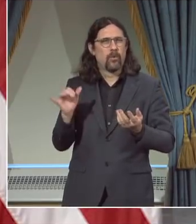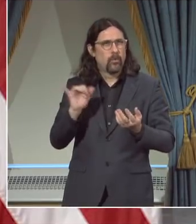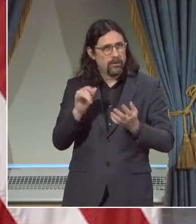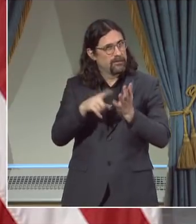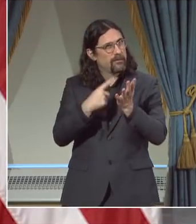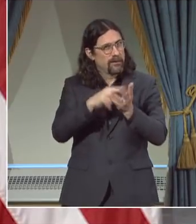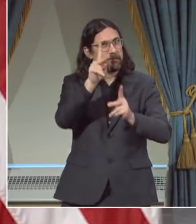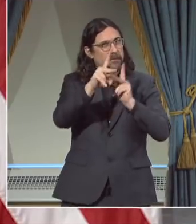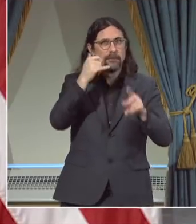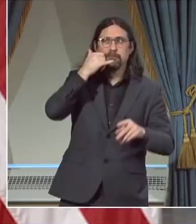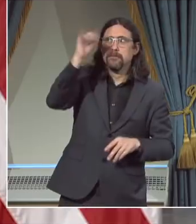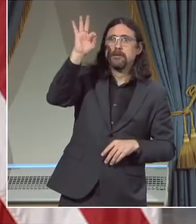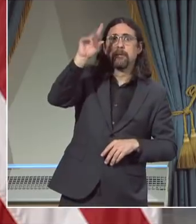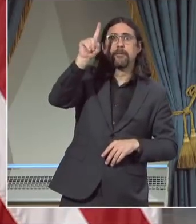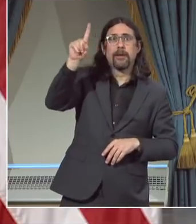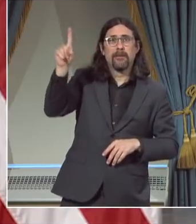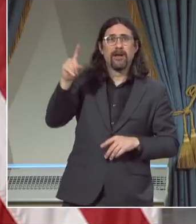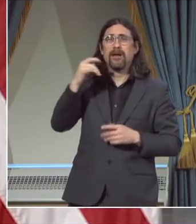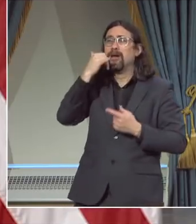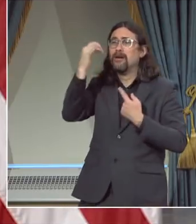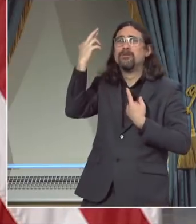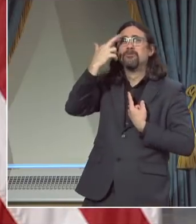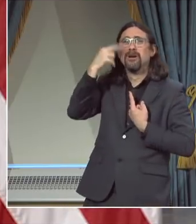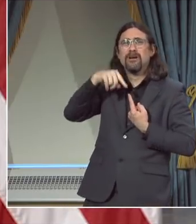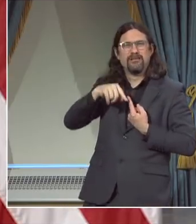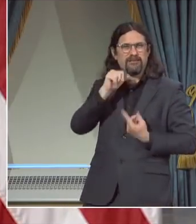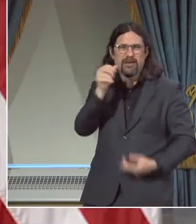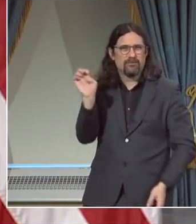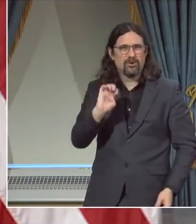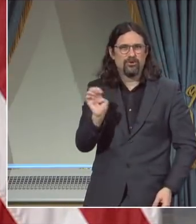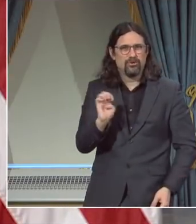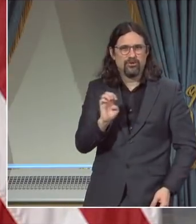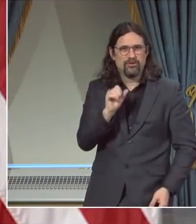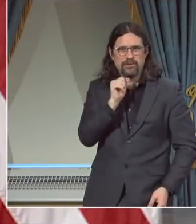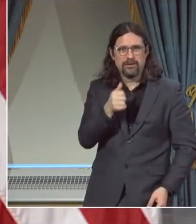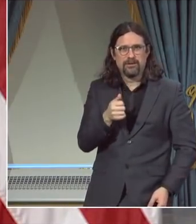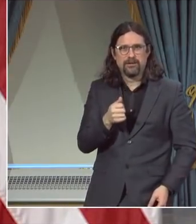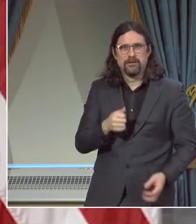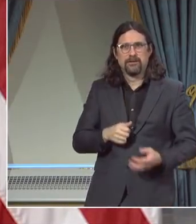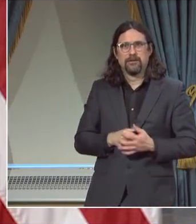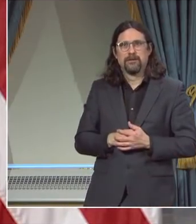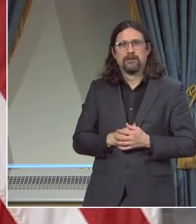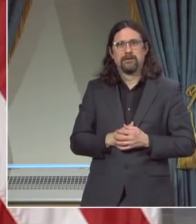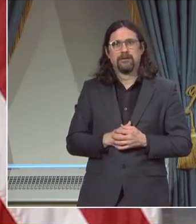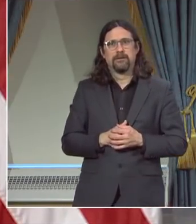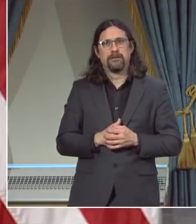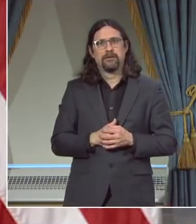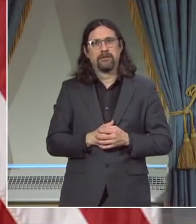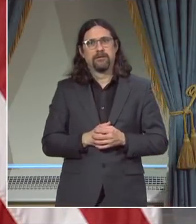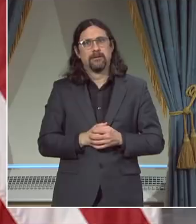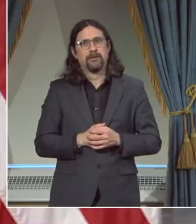BE SURE PEOPLE WHO DON'T HAVE PRESSING EMERGENCIES, MOST OF THOSE ARE